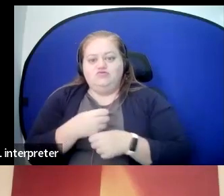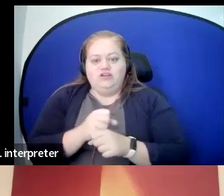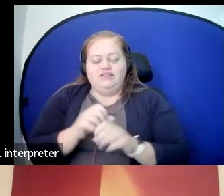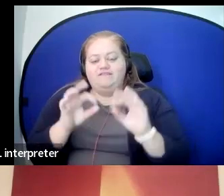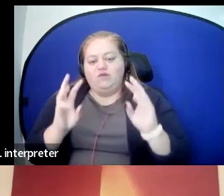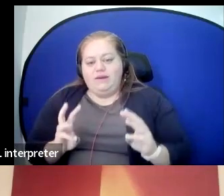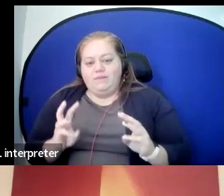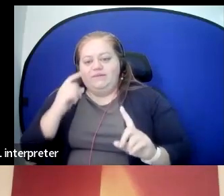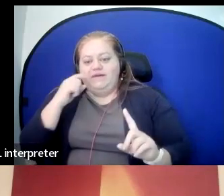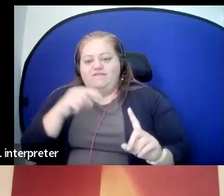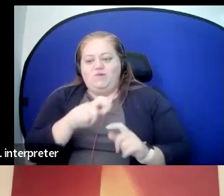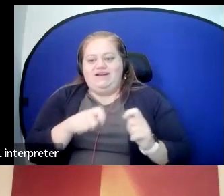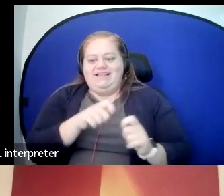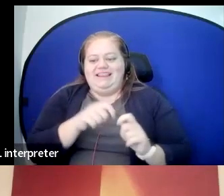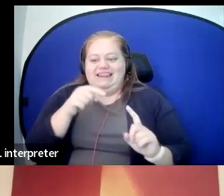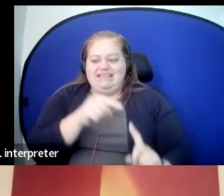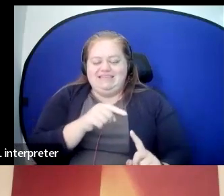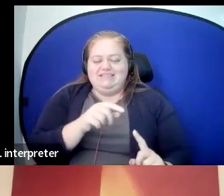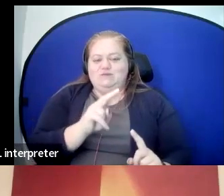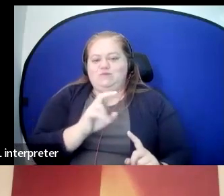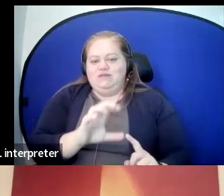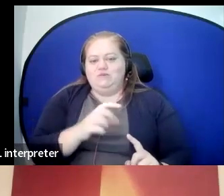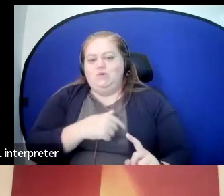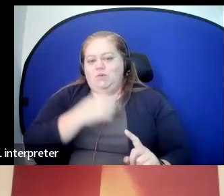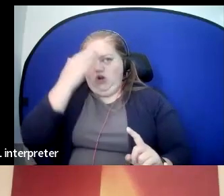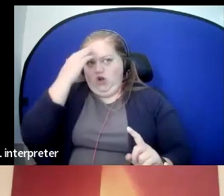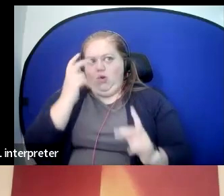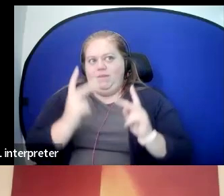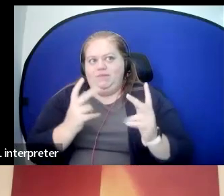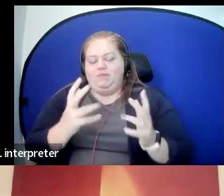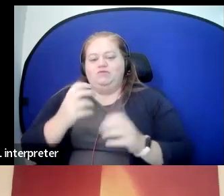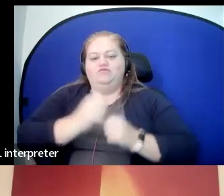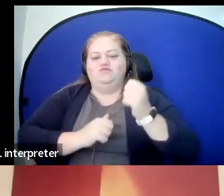But for this different use case, where people can structure the visual question